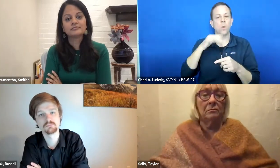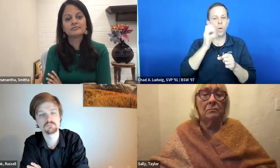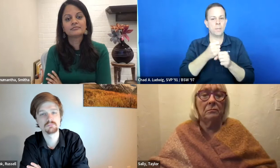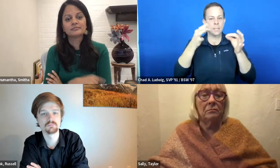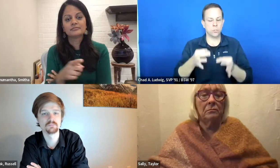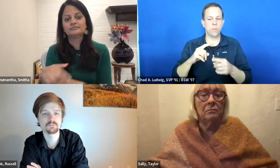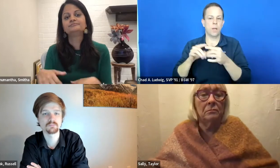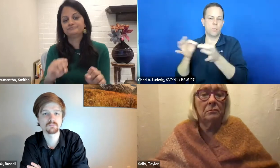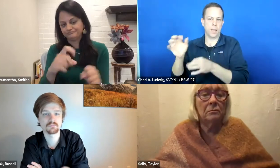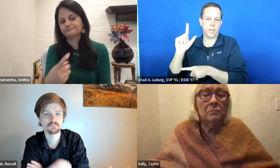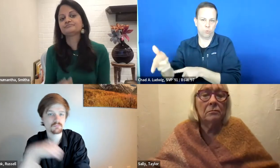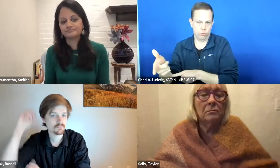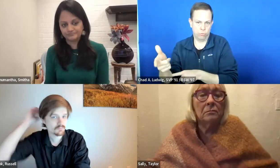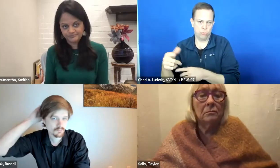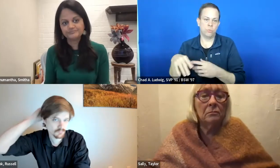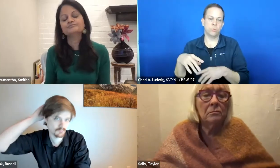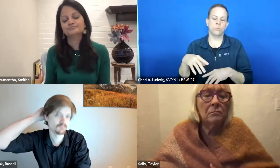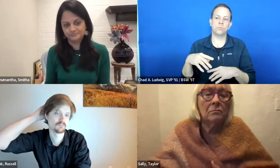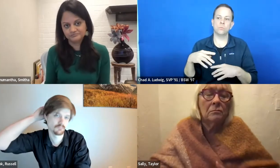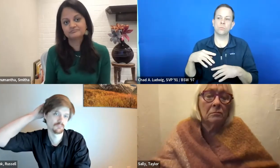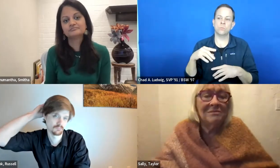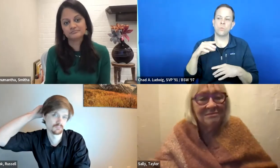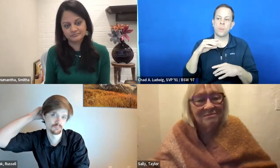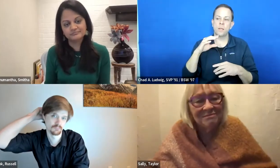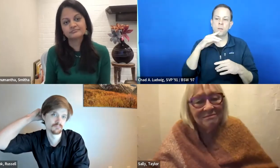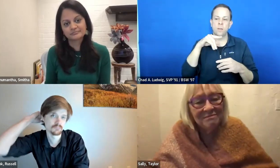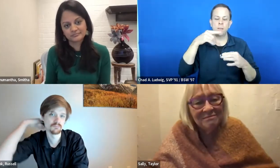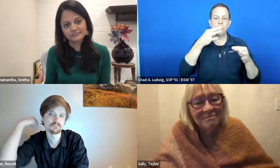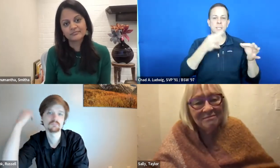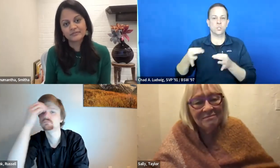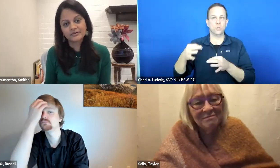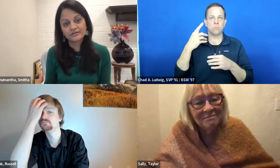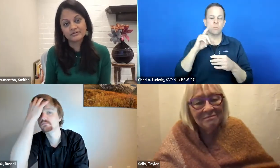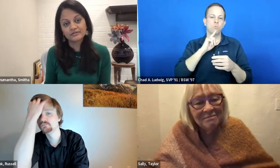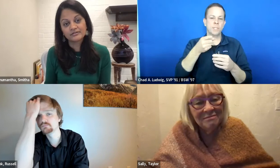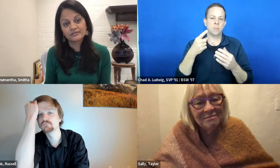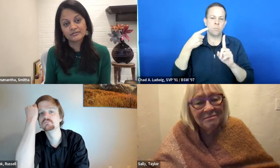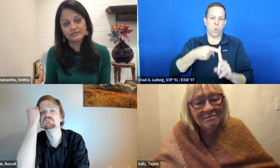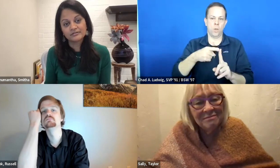you know, she's able to make all of her own decisions, but if not, then it's things that I'm able to explain later.